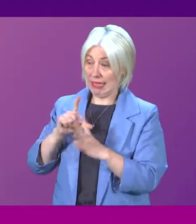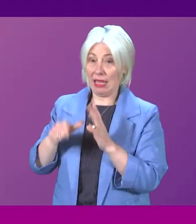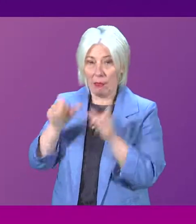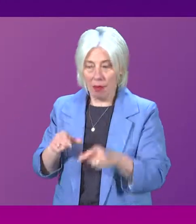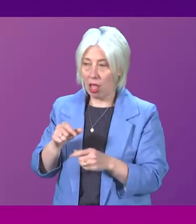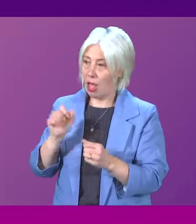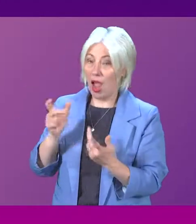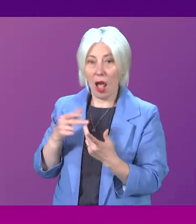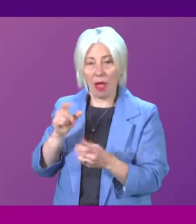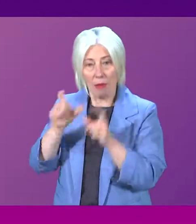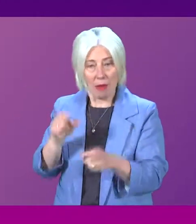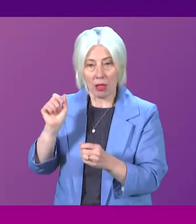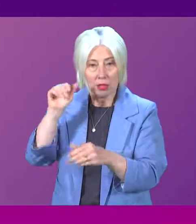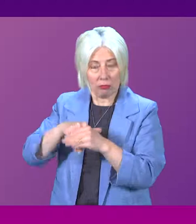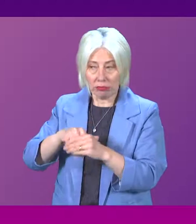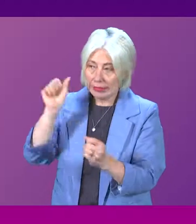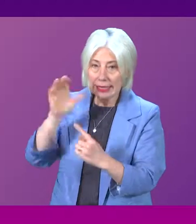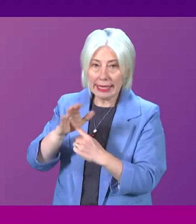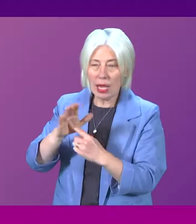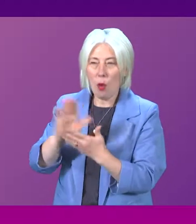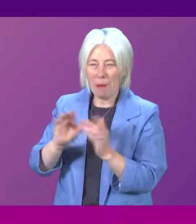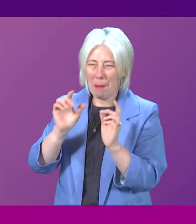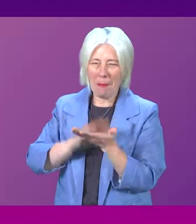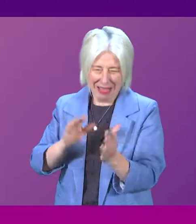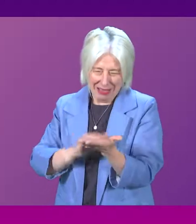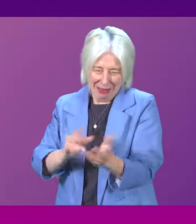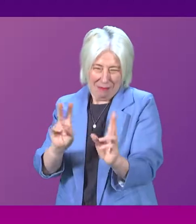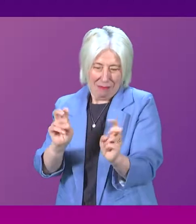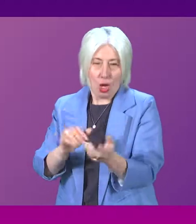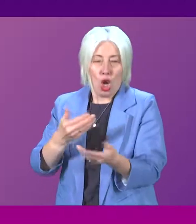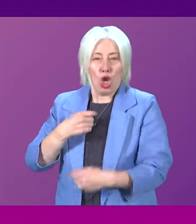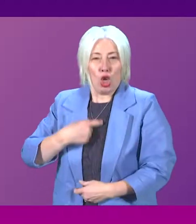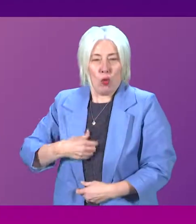In order to do so, the terms of reference need to be explicit about what human rights